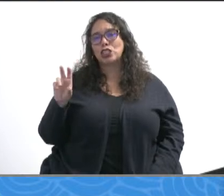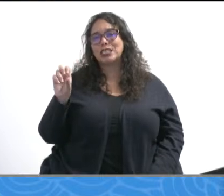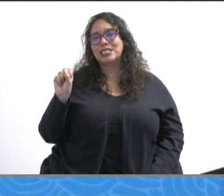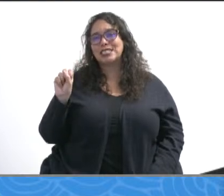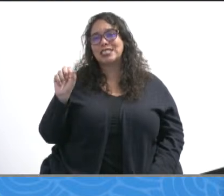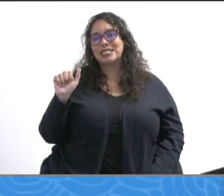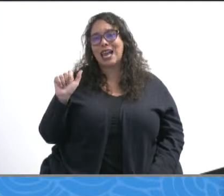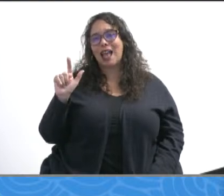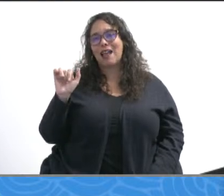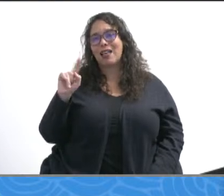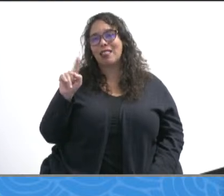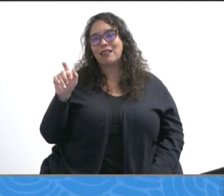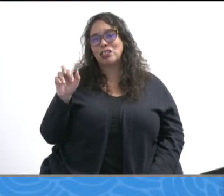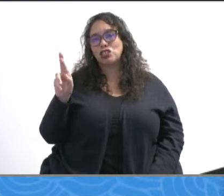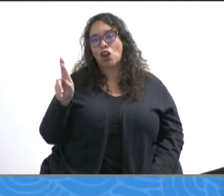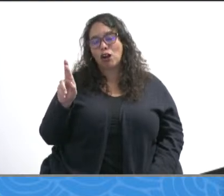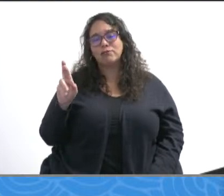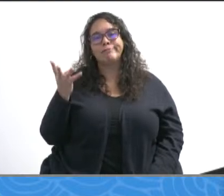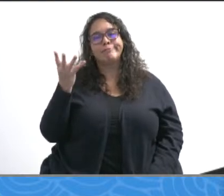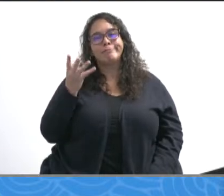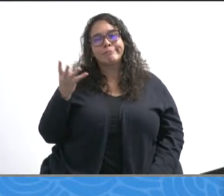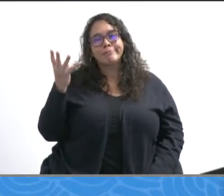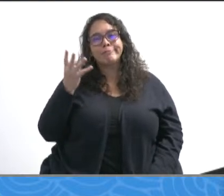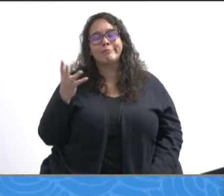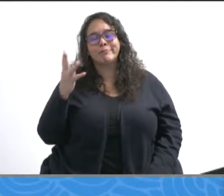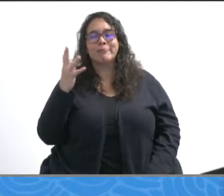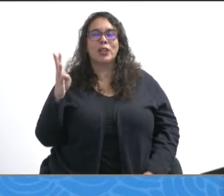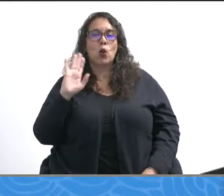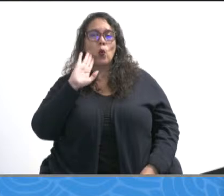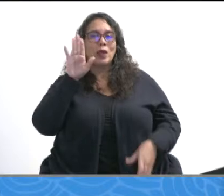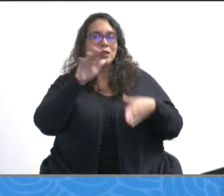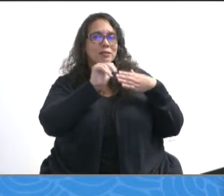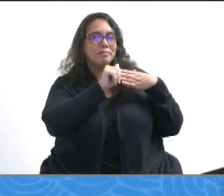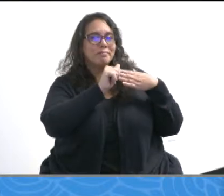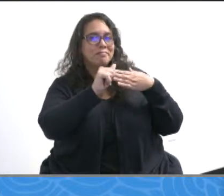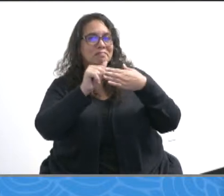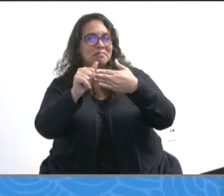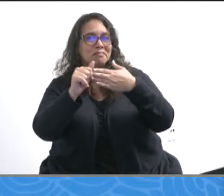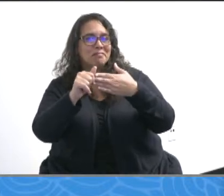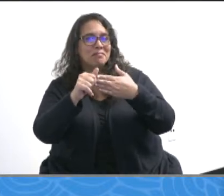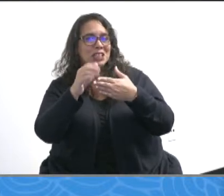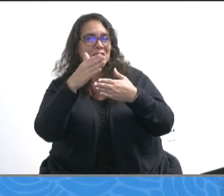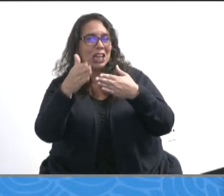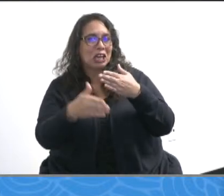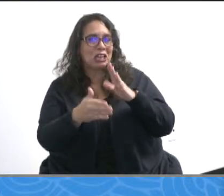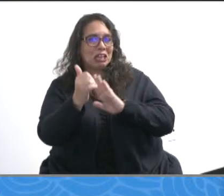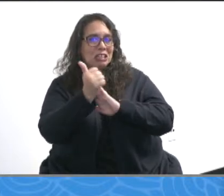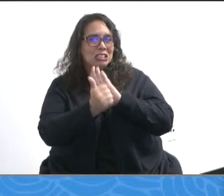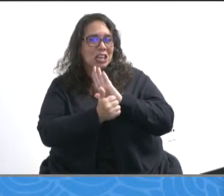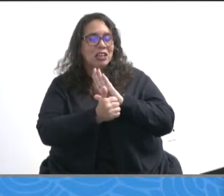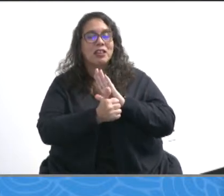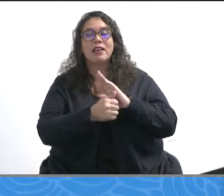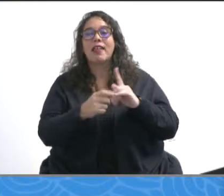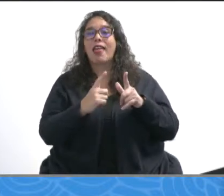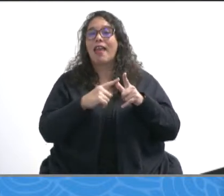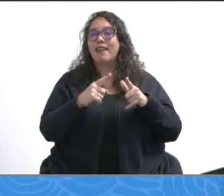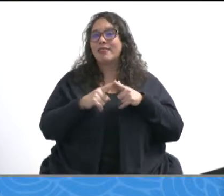that are going to walk us through the remaining part of our agenda. At the end, we're gonna close out with some celebrations